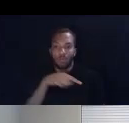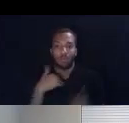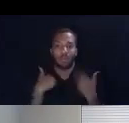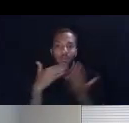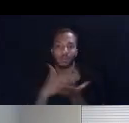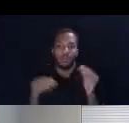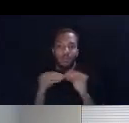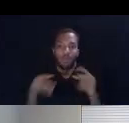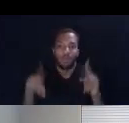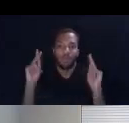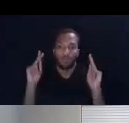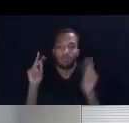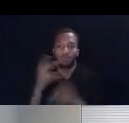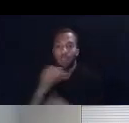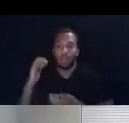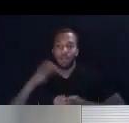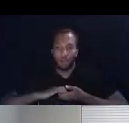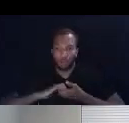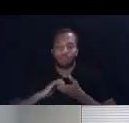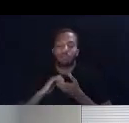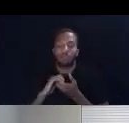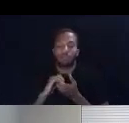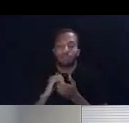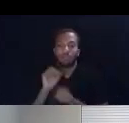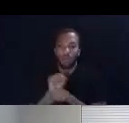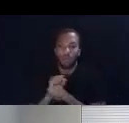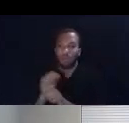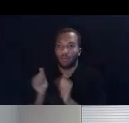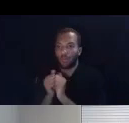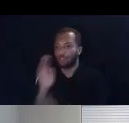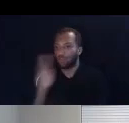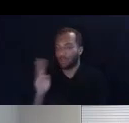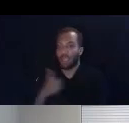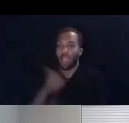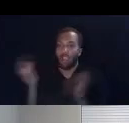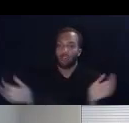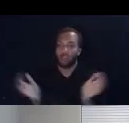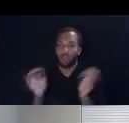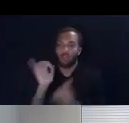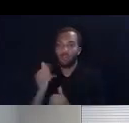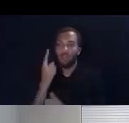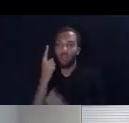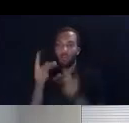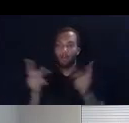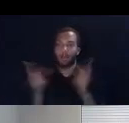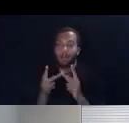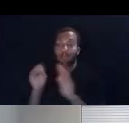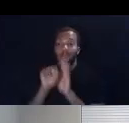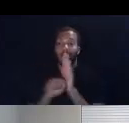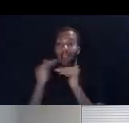and some community partners too. So I'd encourage that as another place at the state level to check out a resource.